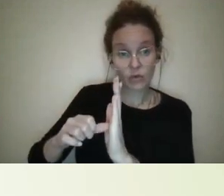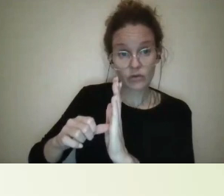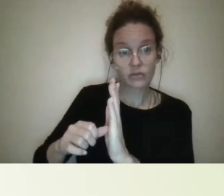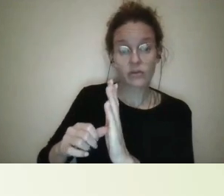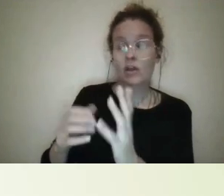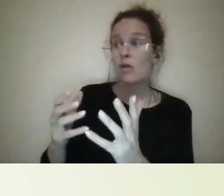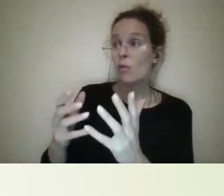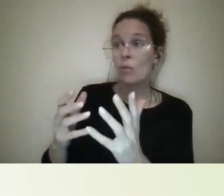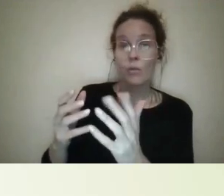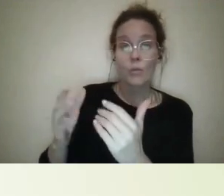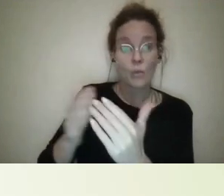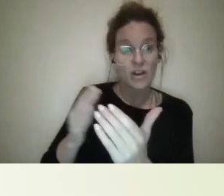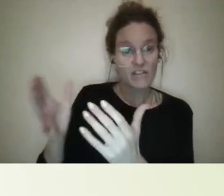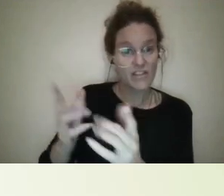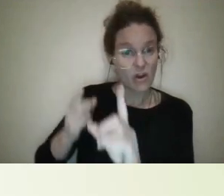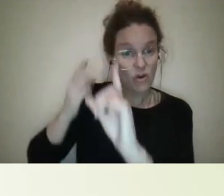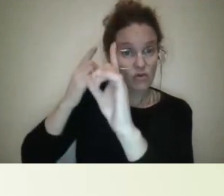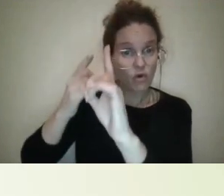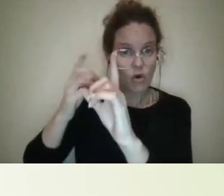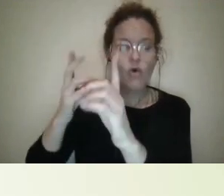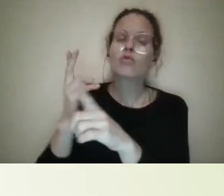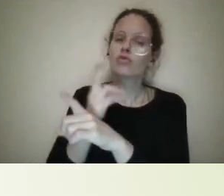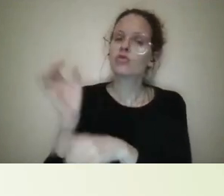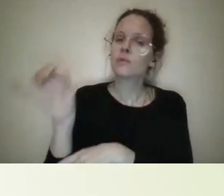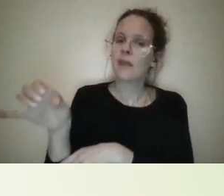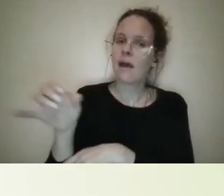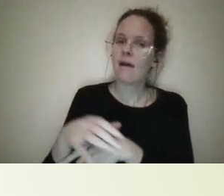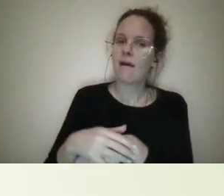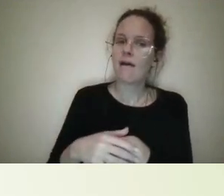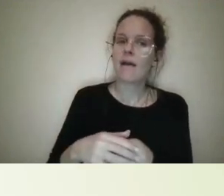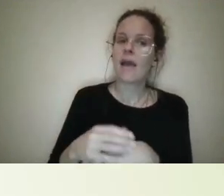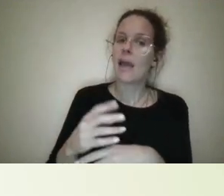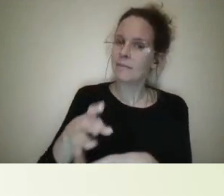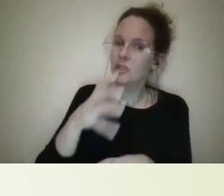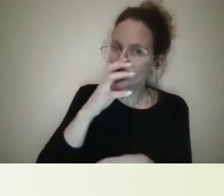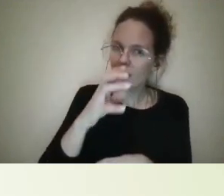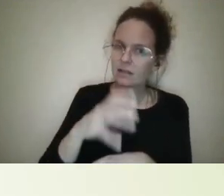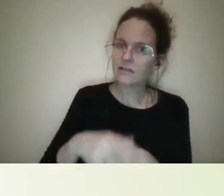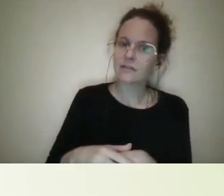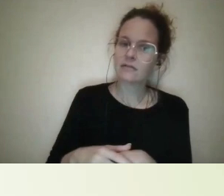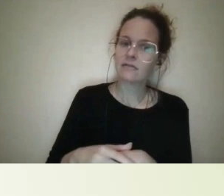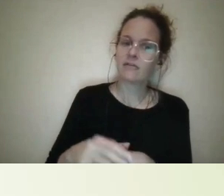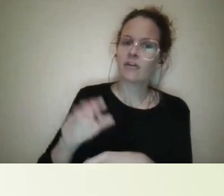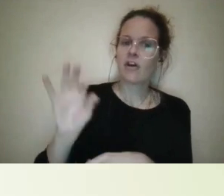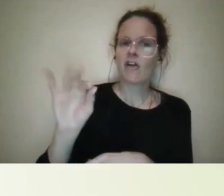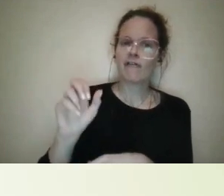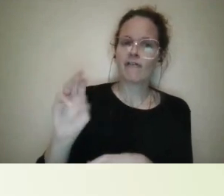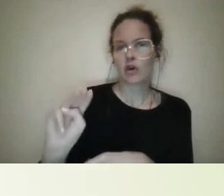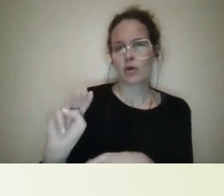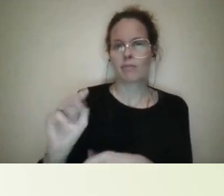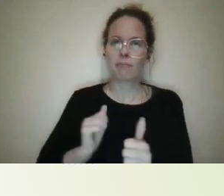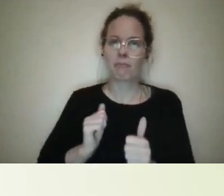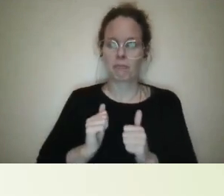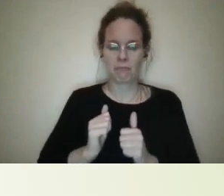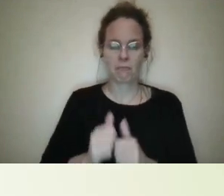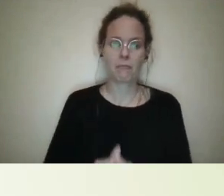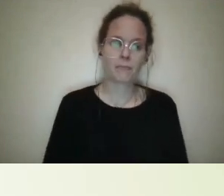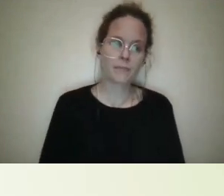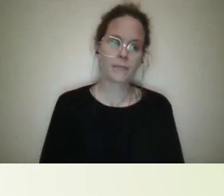is what you want to use. You want to stand firm. Sometimes the way they look at us and they bat